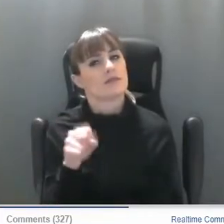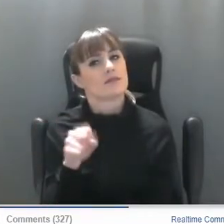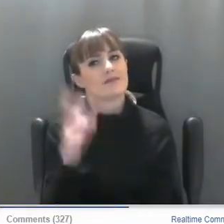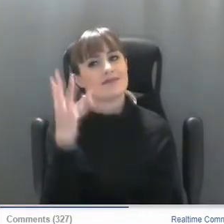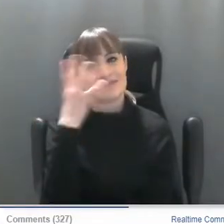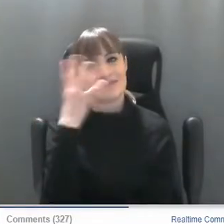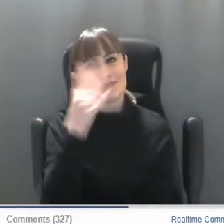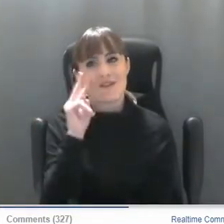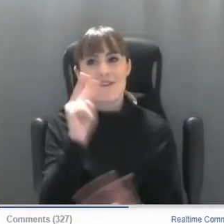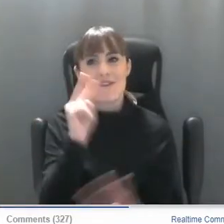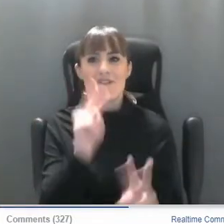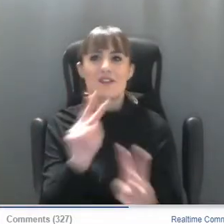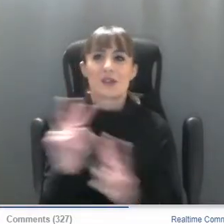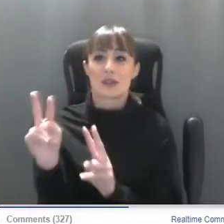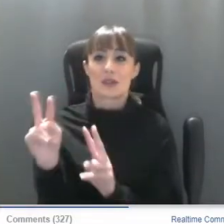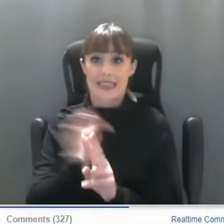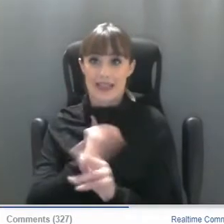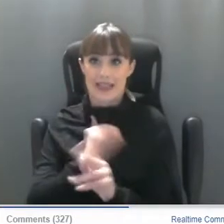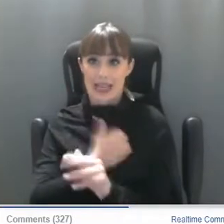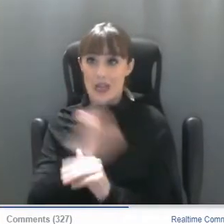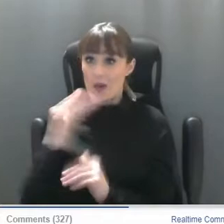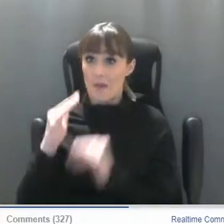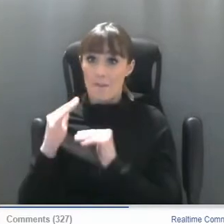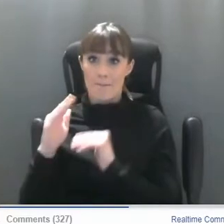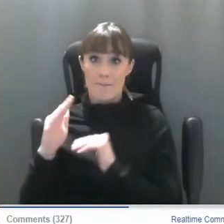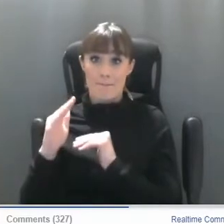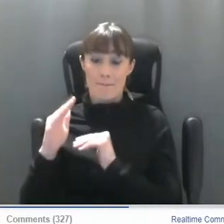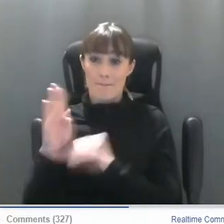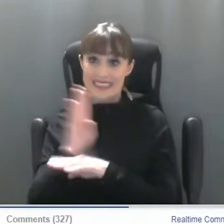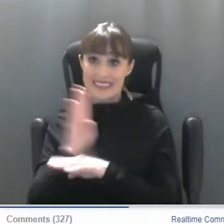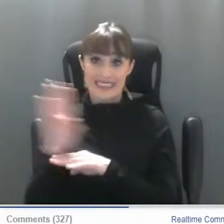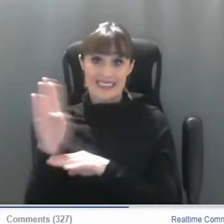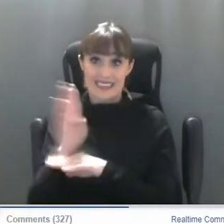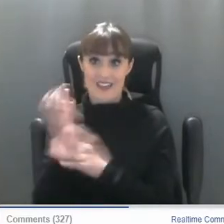of looks right out onto that, which is just gorgeous. "Do you have to walk the whole